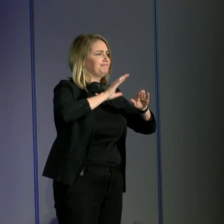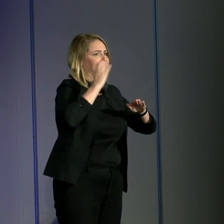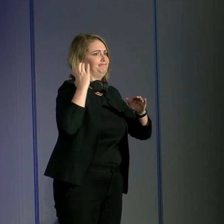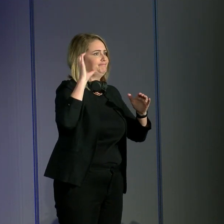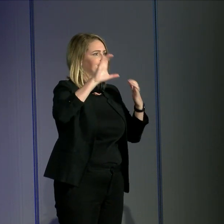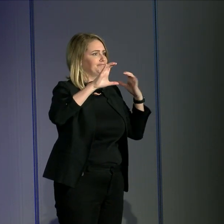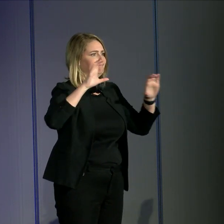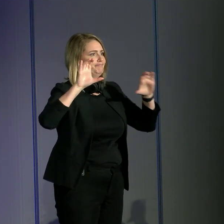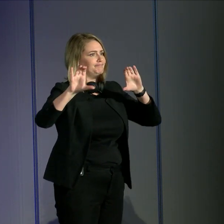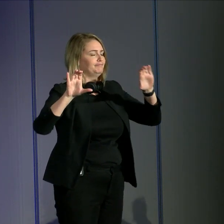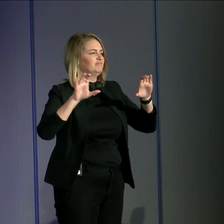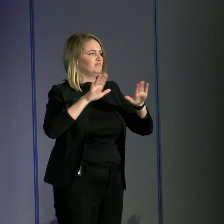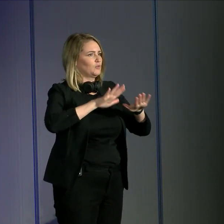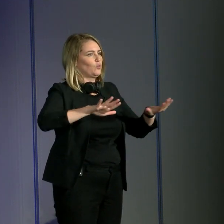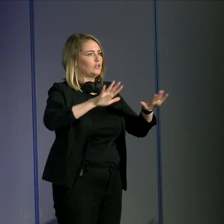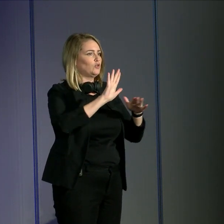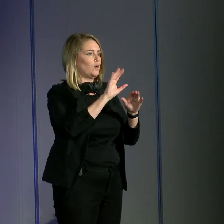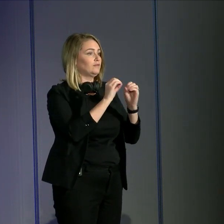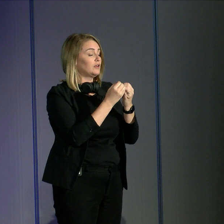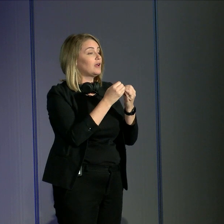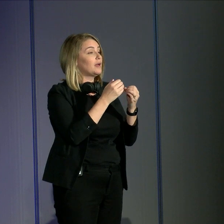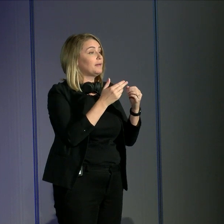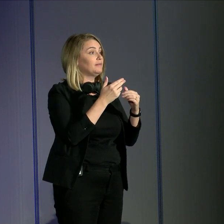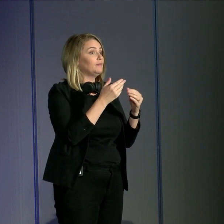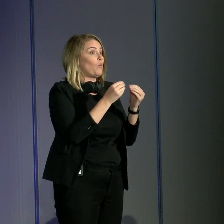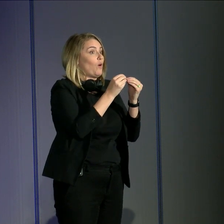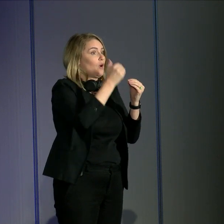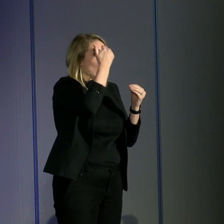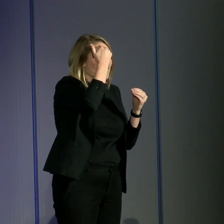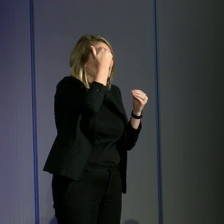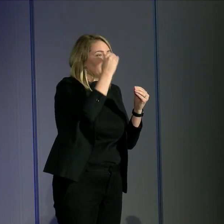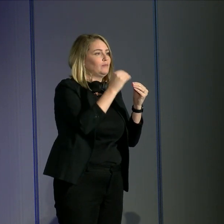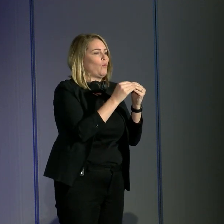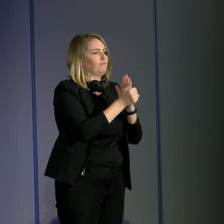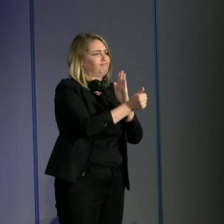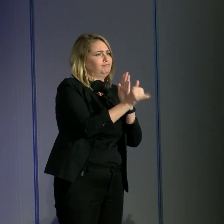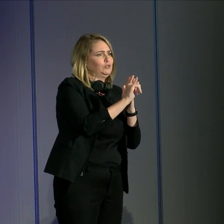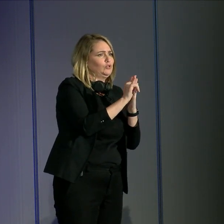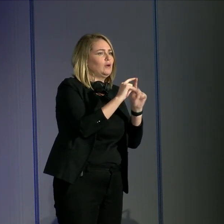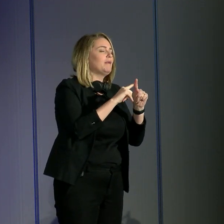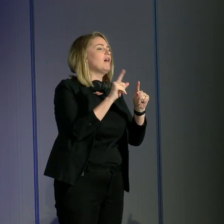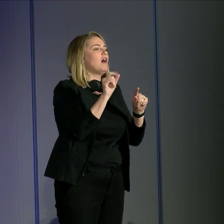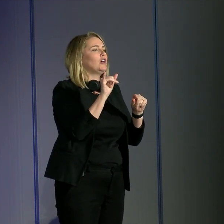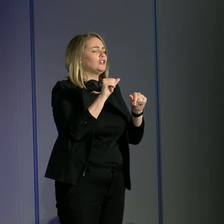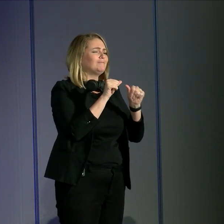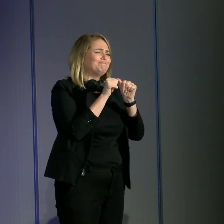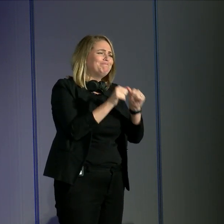awareness and competence. But it's also to push upstream. Okay?